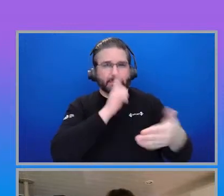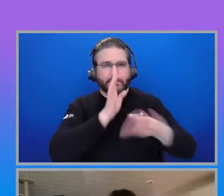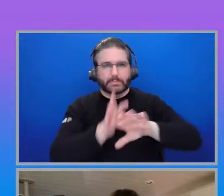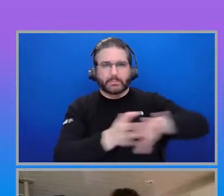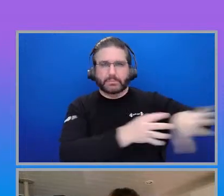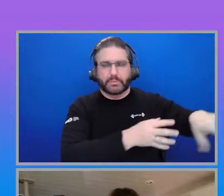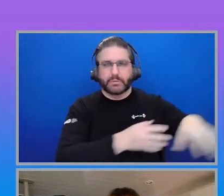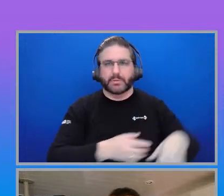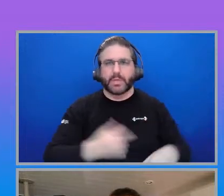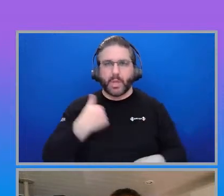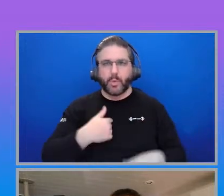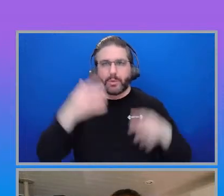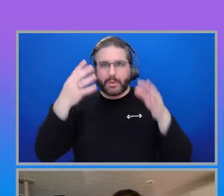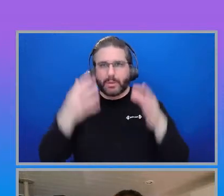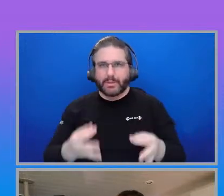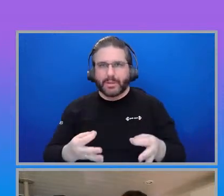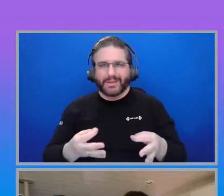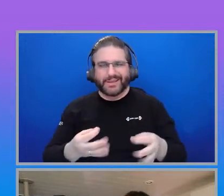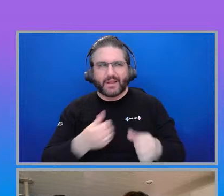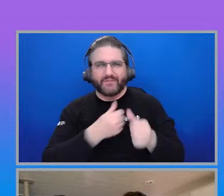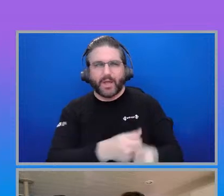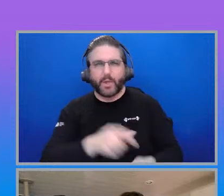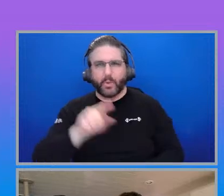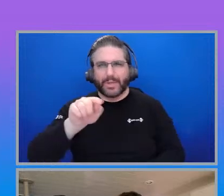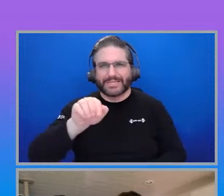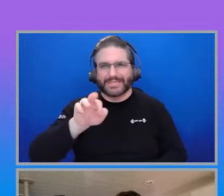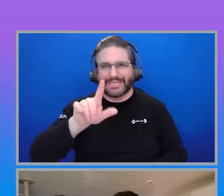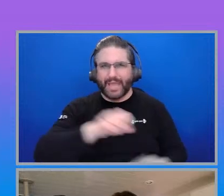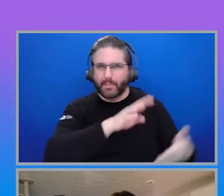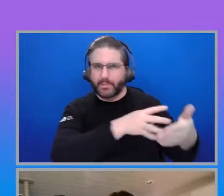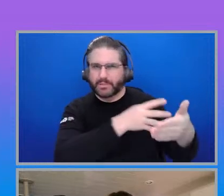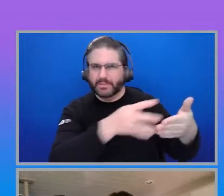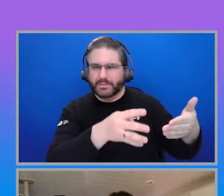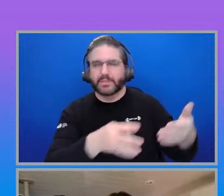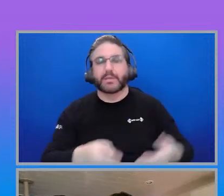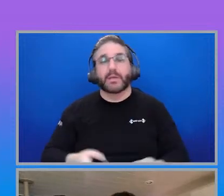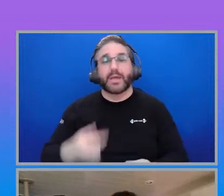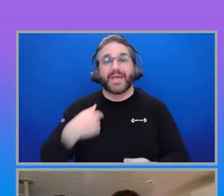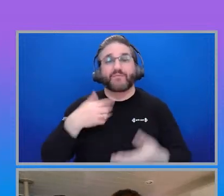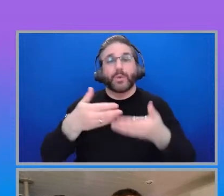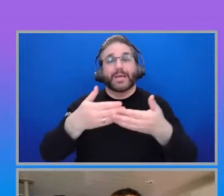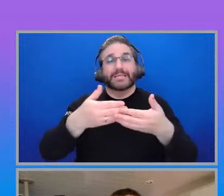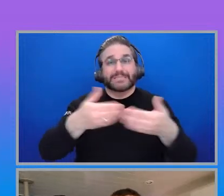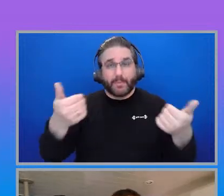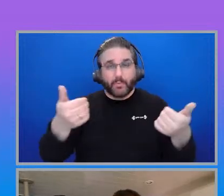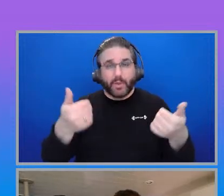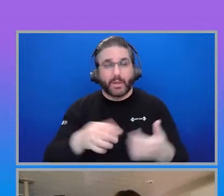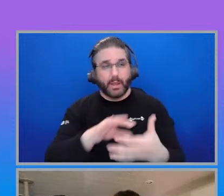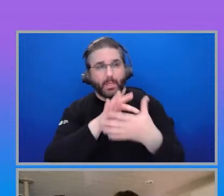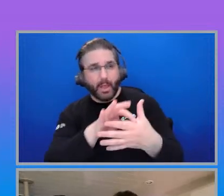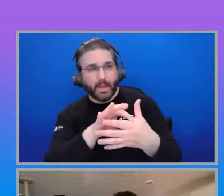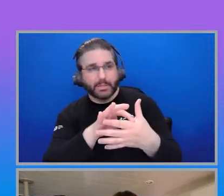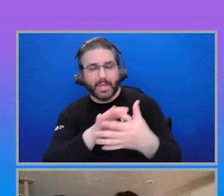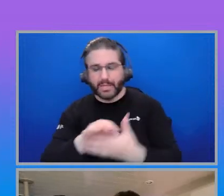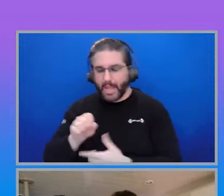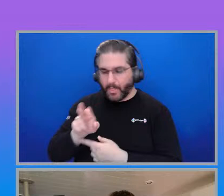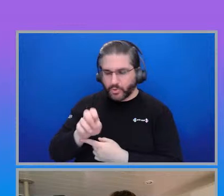sort of breaking up all our content in tables, we talked about separating content and